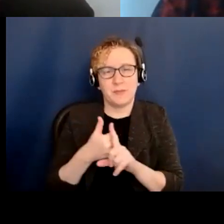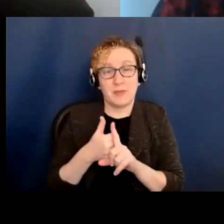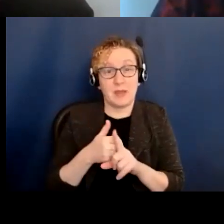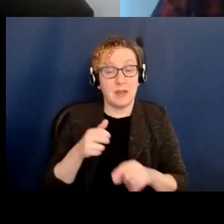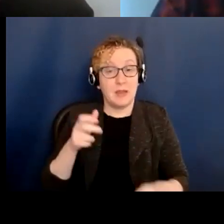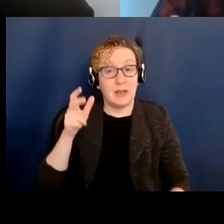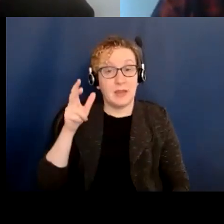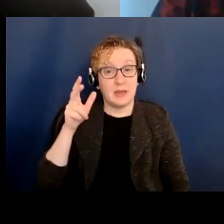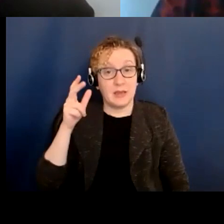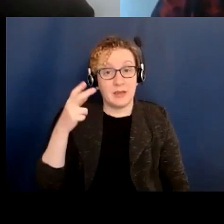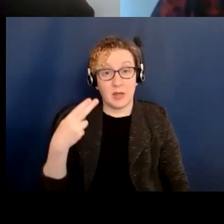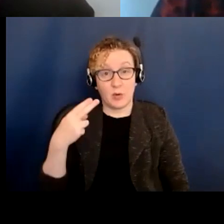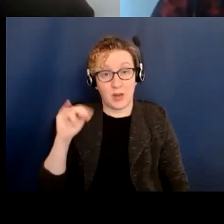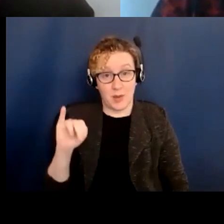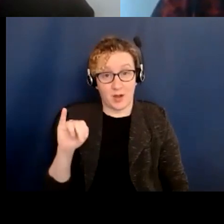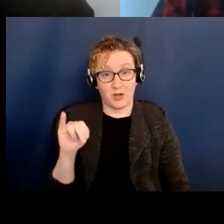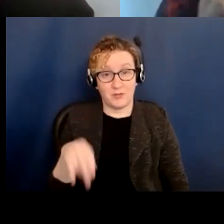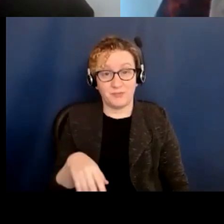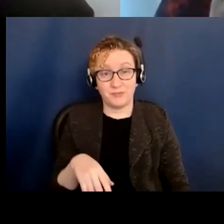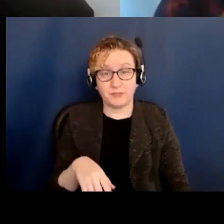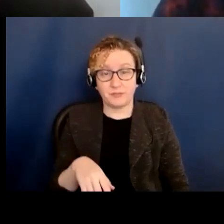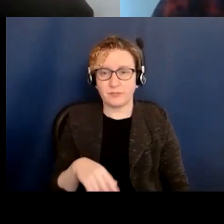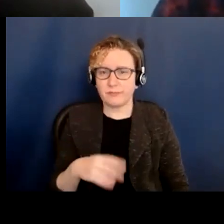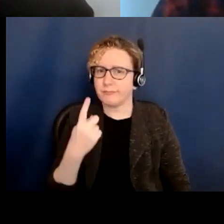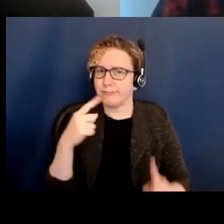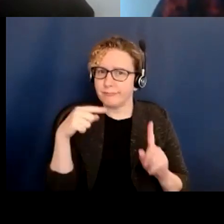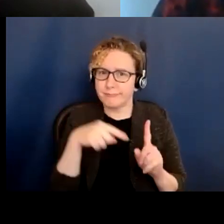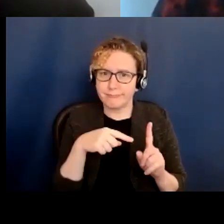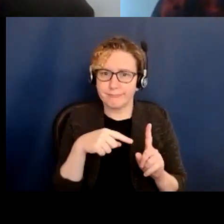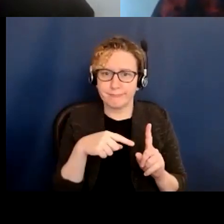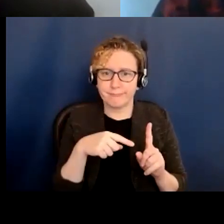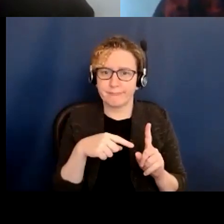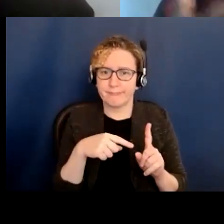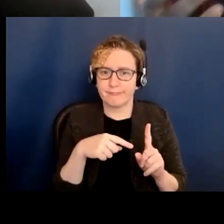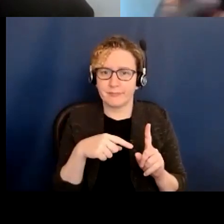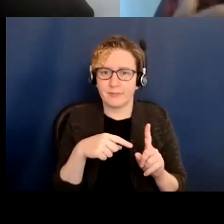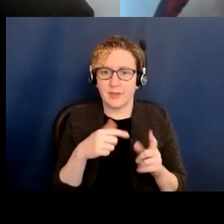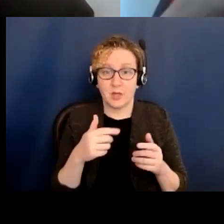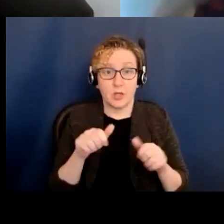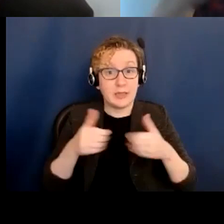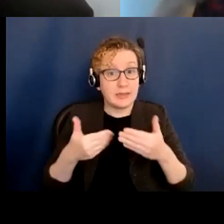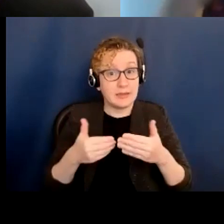The one thing she could have easily asked for was a machine that asked her to hear in